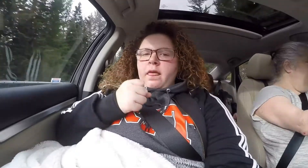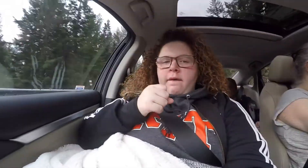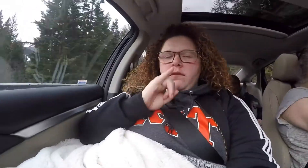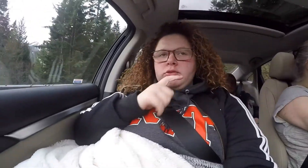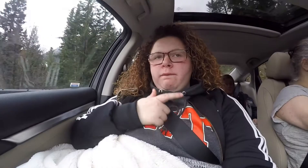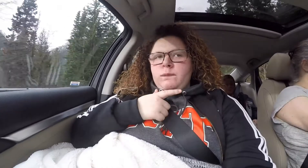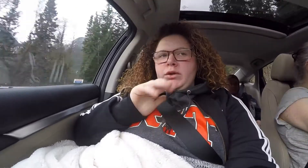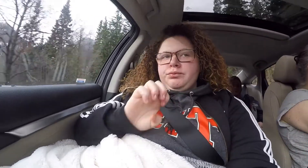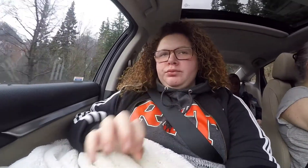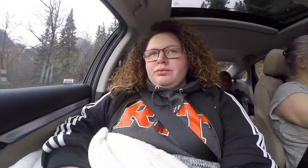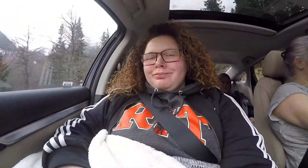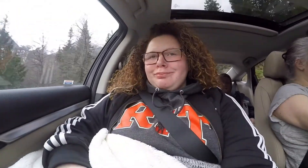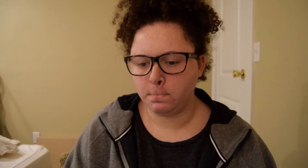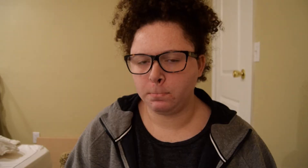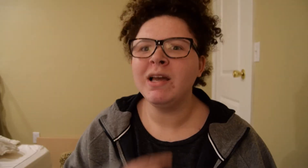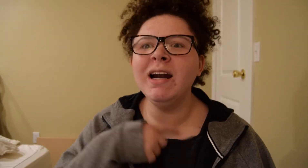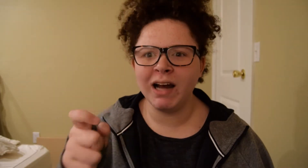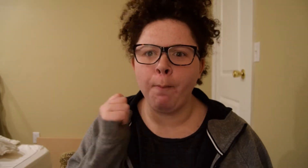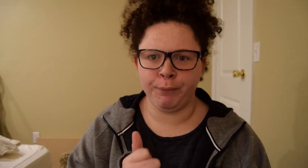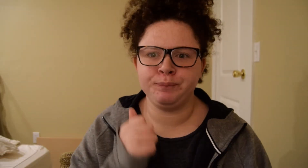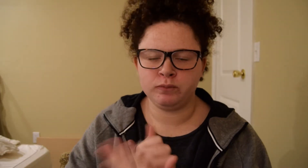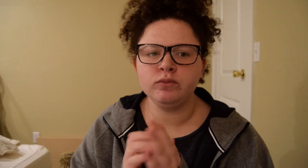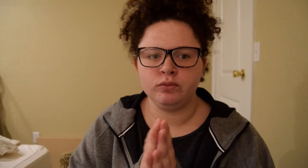Coffee is life bae I need help